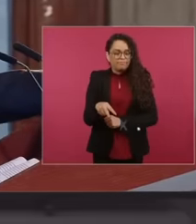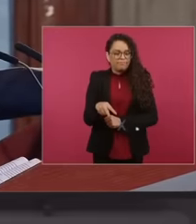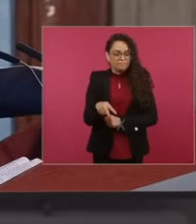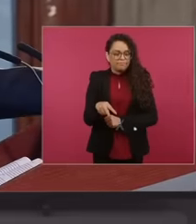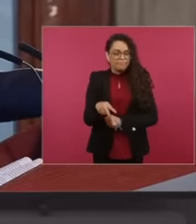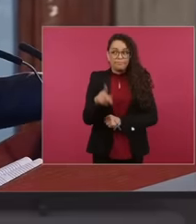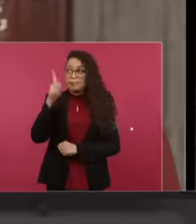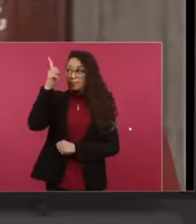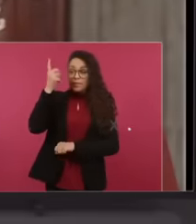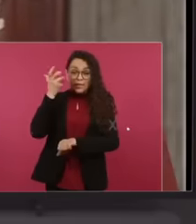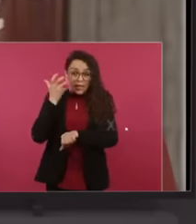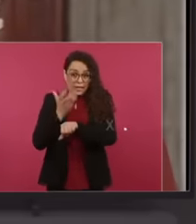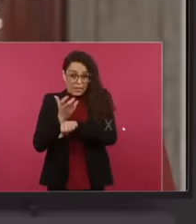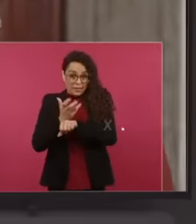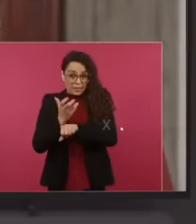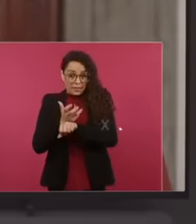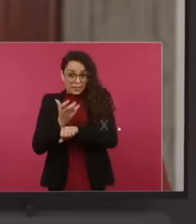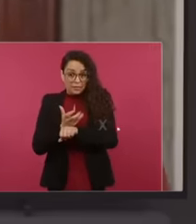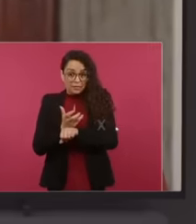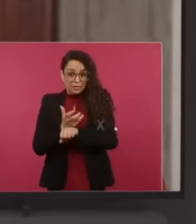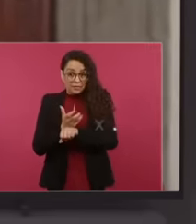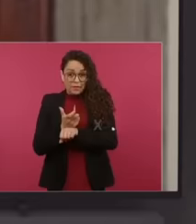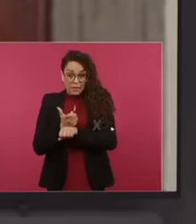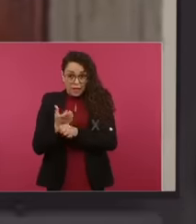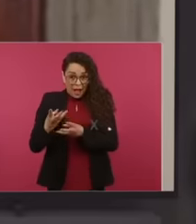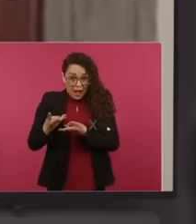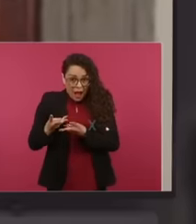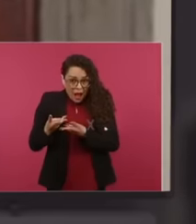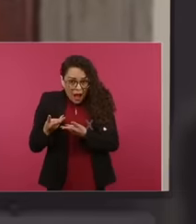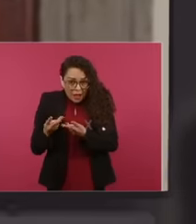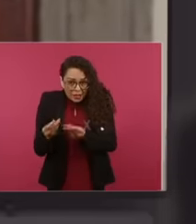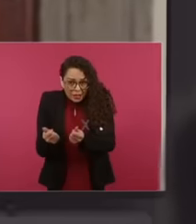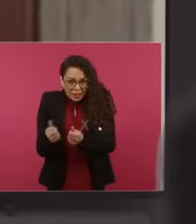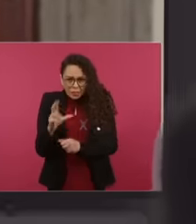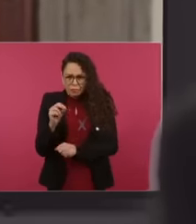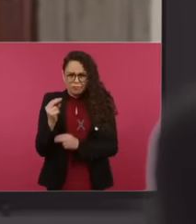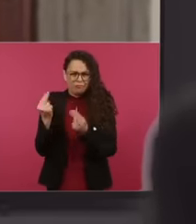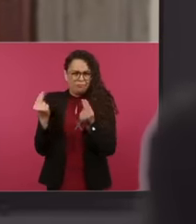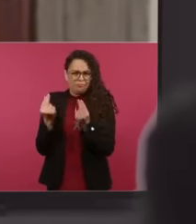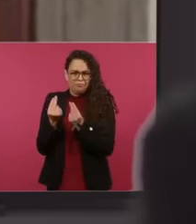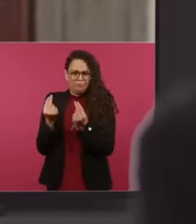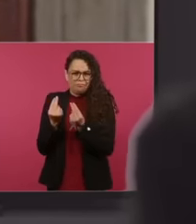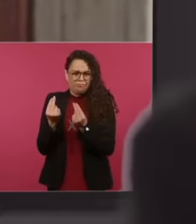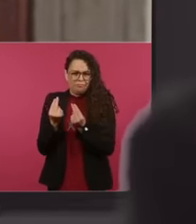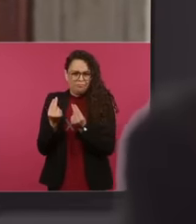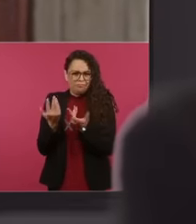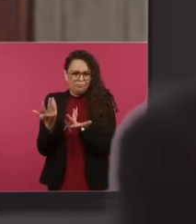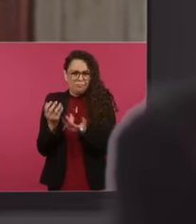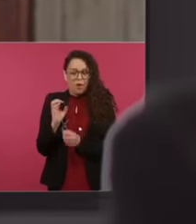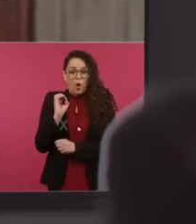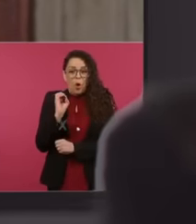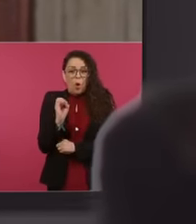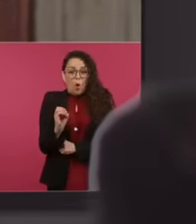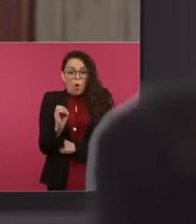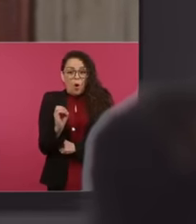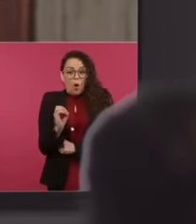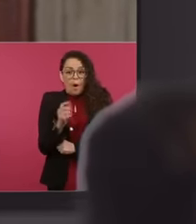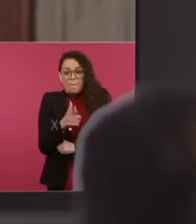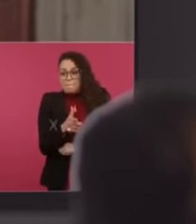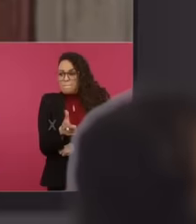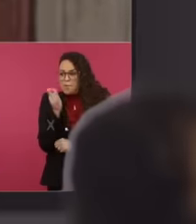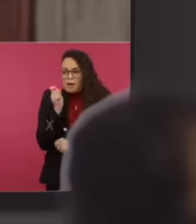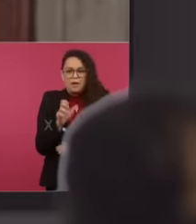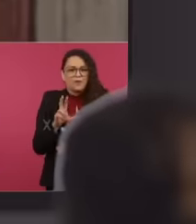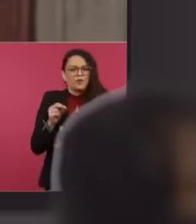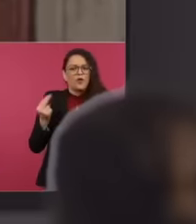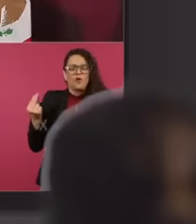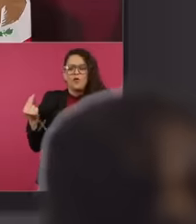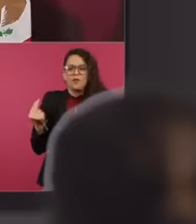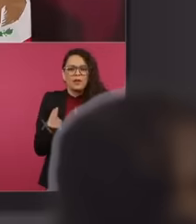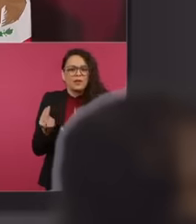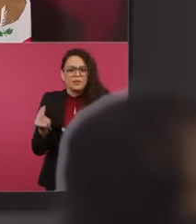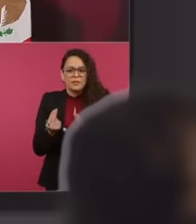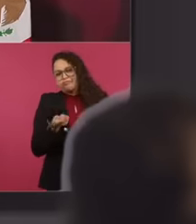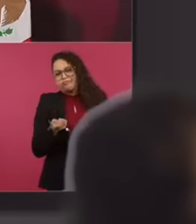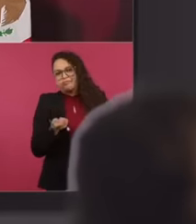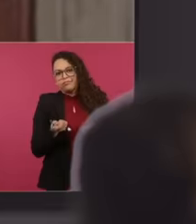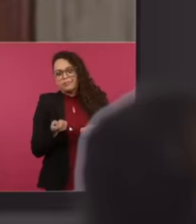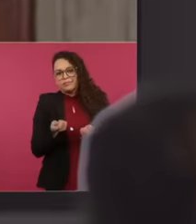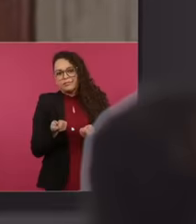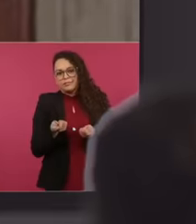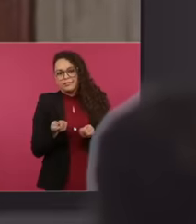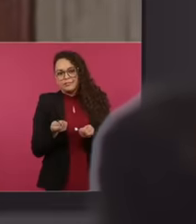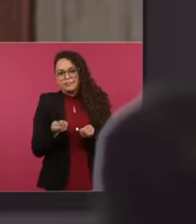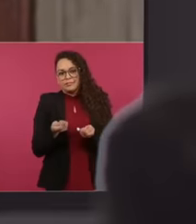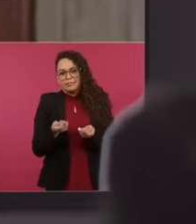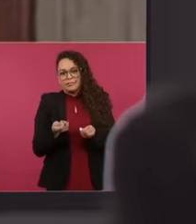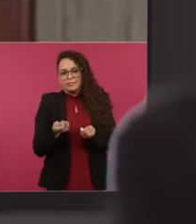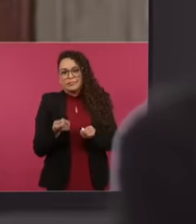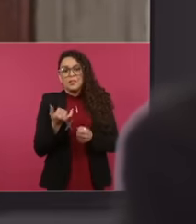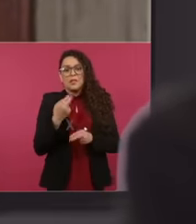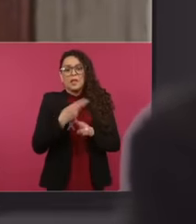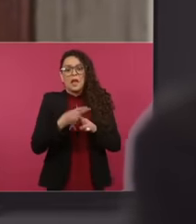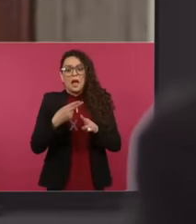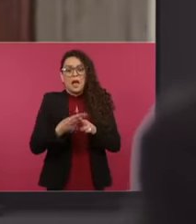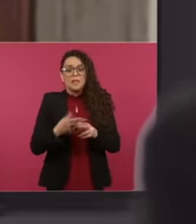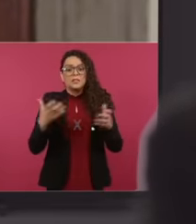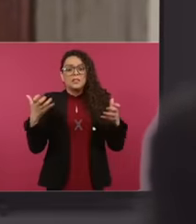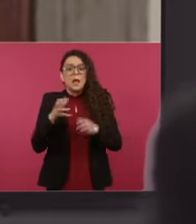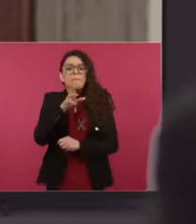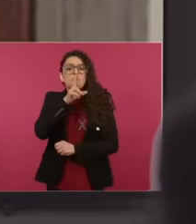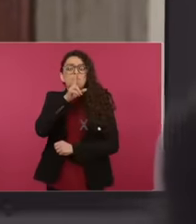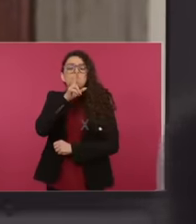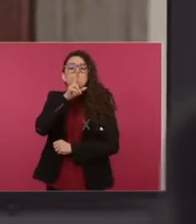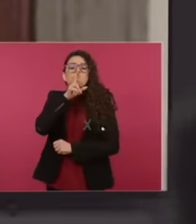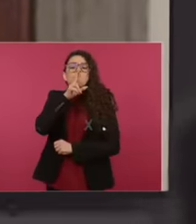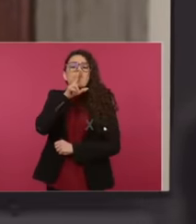States spends a penny or fires a shot, they will do what we want and they will do it better and more radically